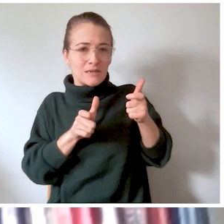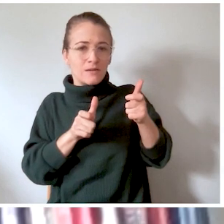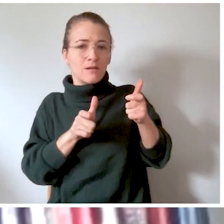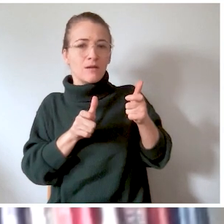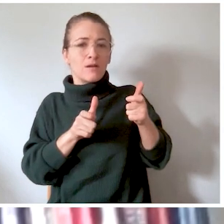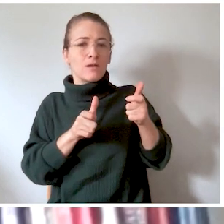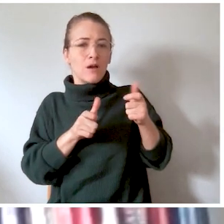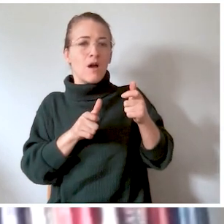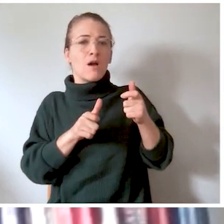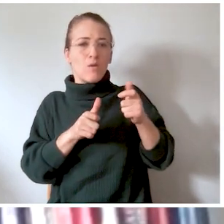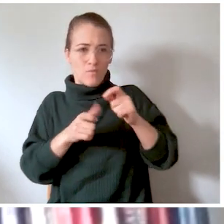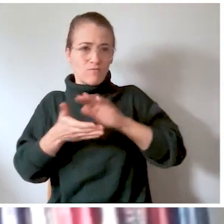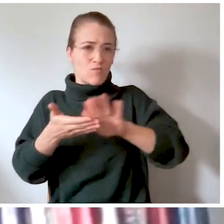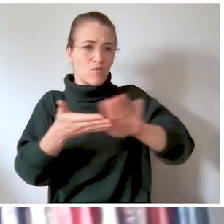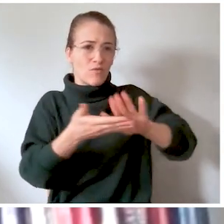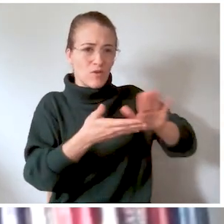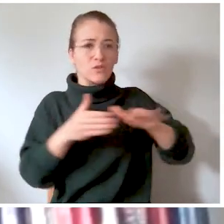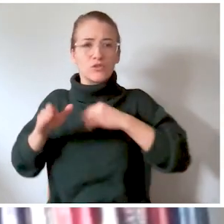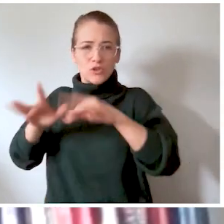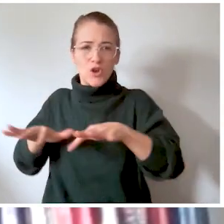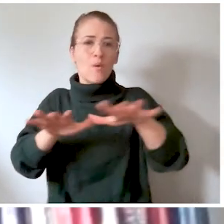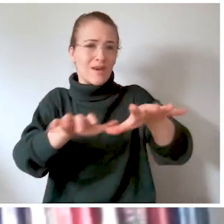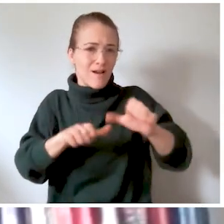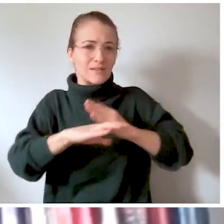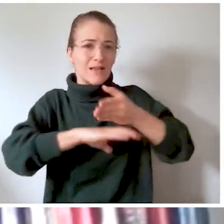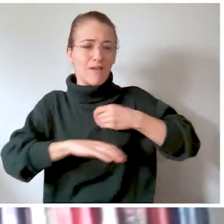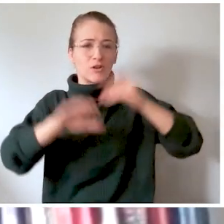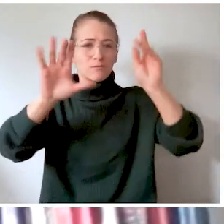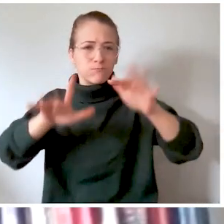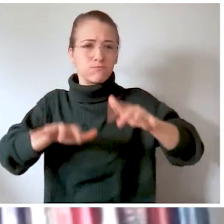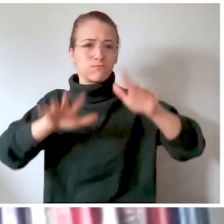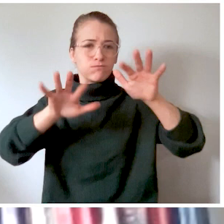at which snow and ice needs to be removed after a snowstorm. In New York City, it has to be removed